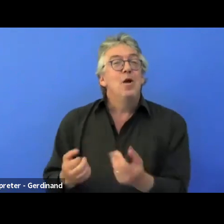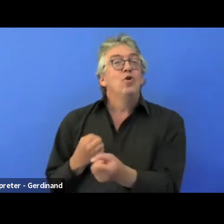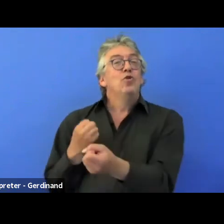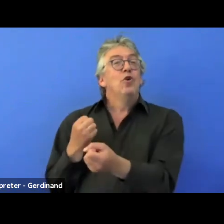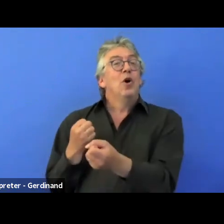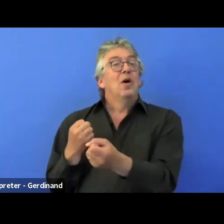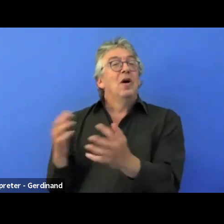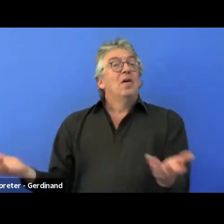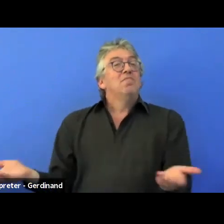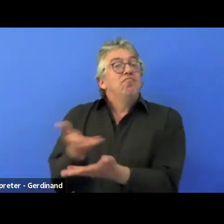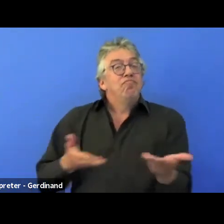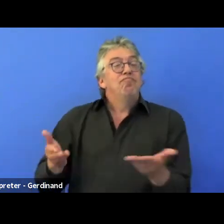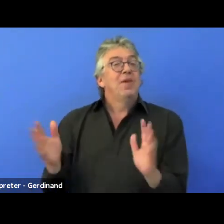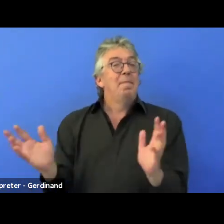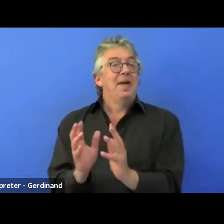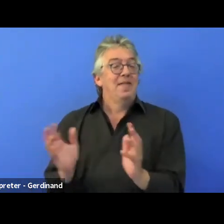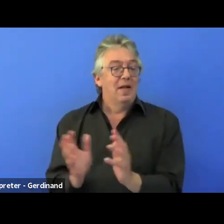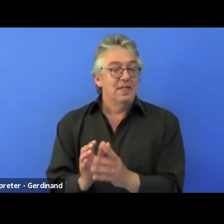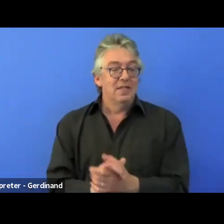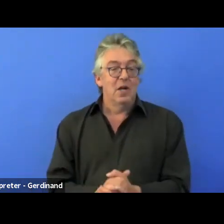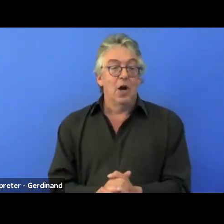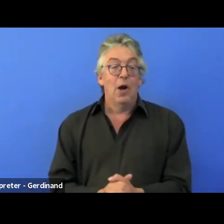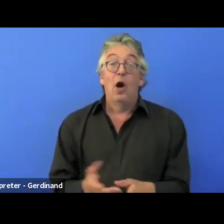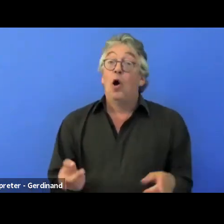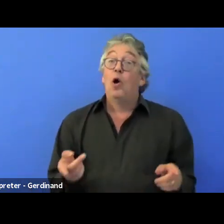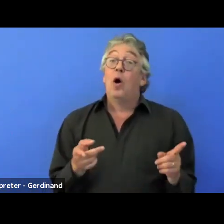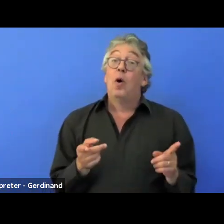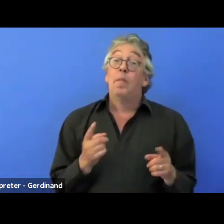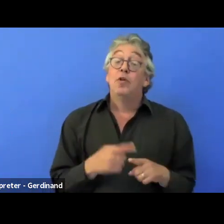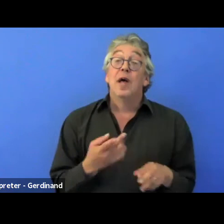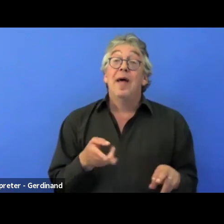and bringing them when the discussions affect their constituencies